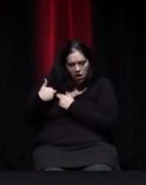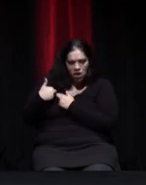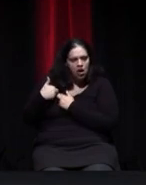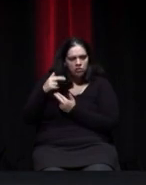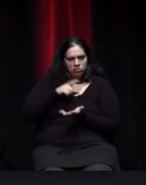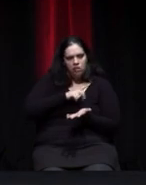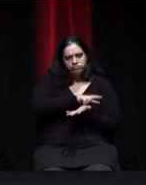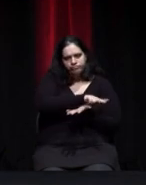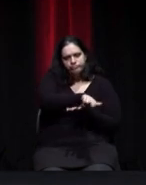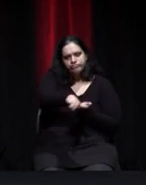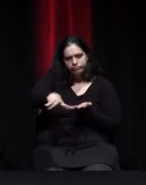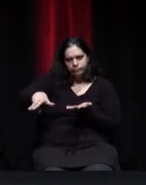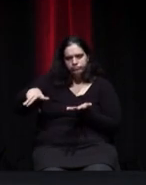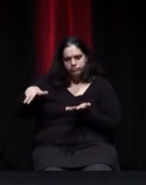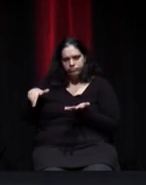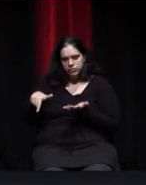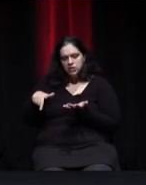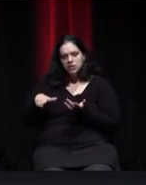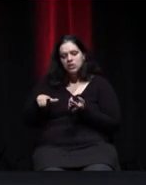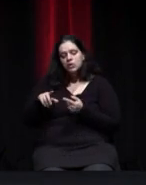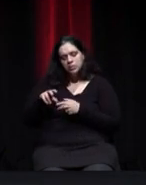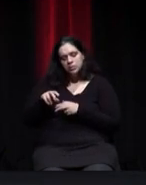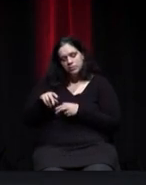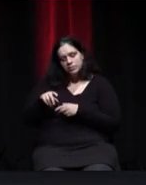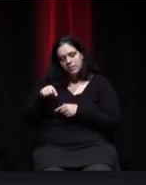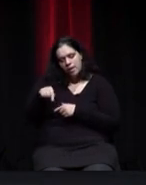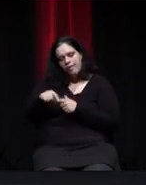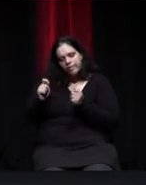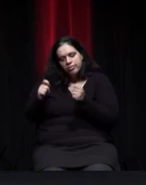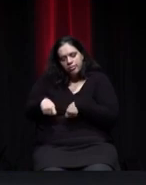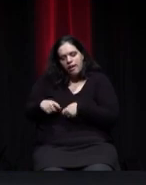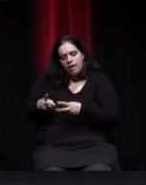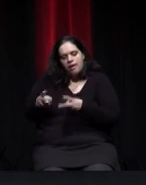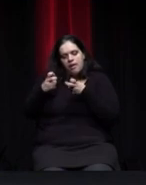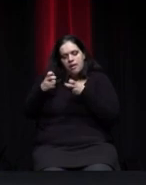This, in a way, explains why I, a psychoanalyst, am here,